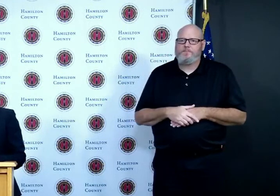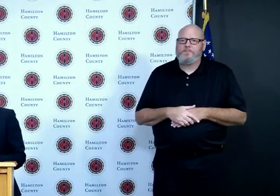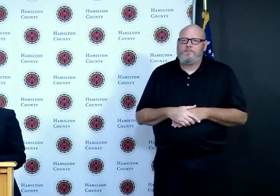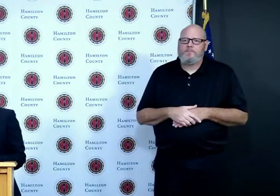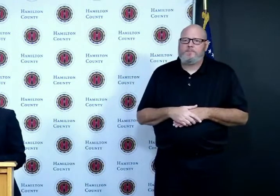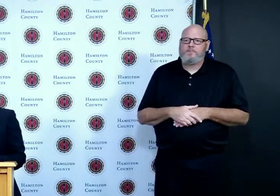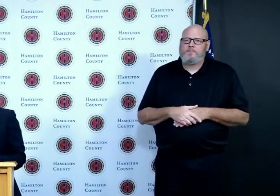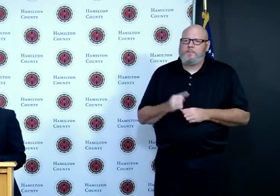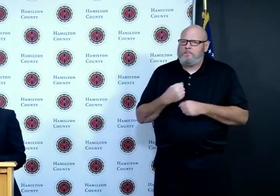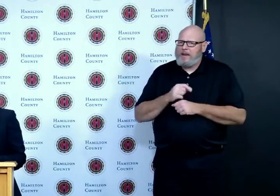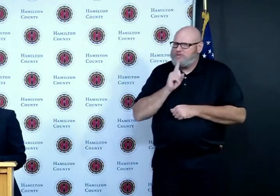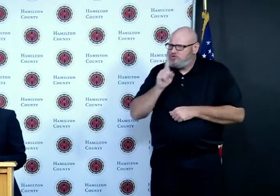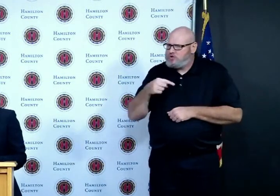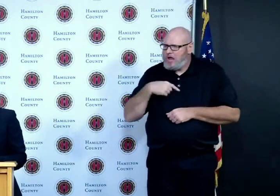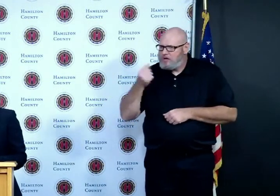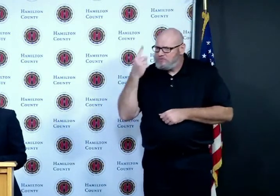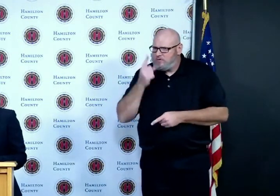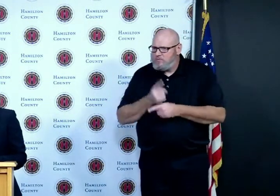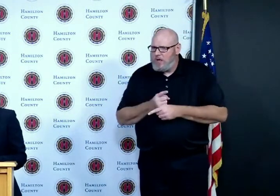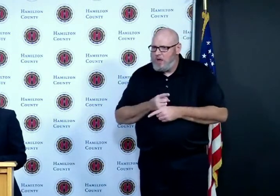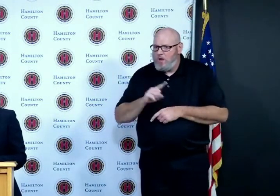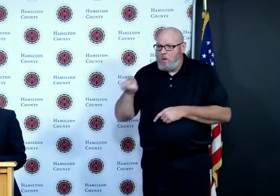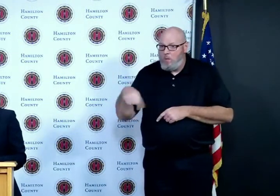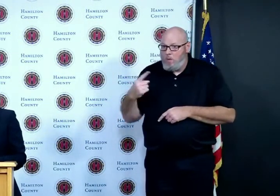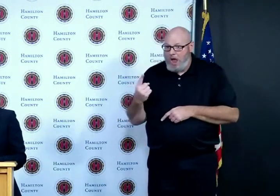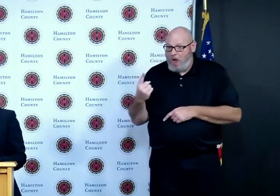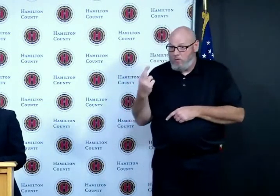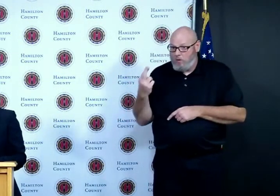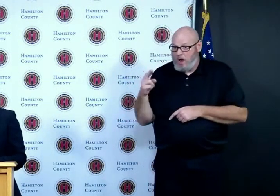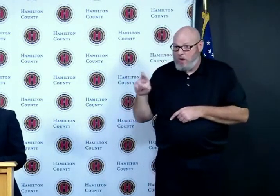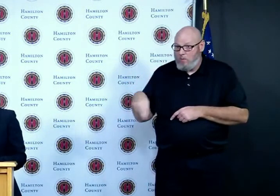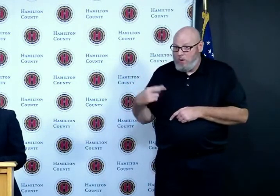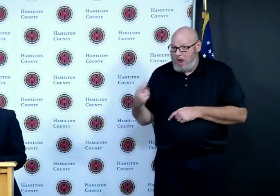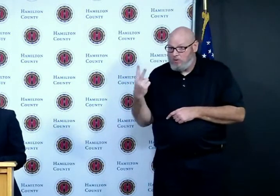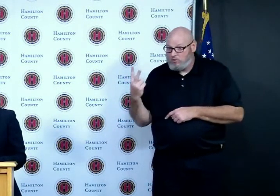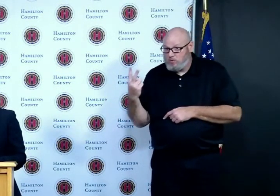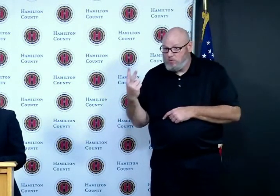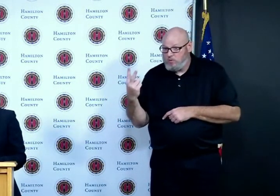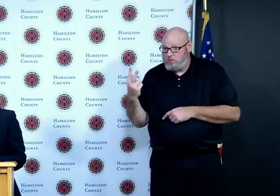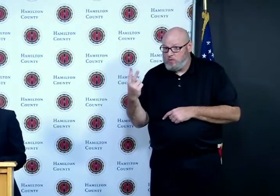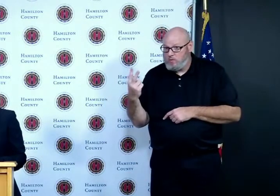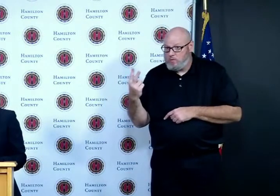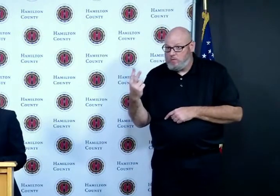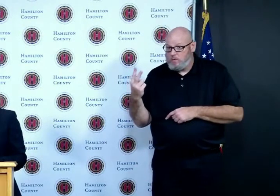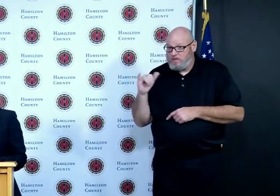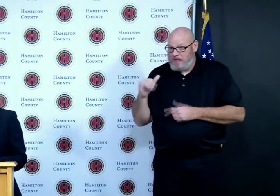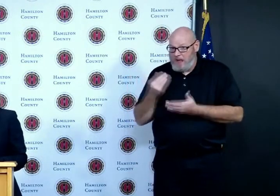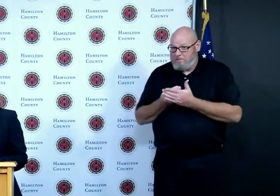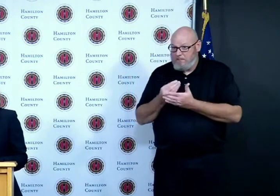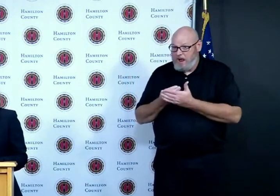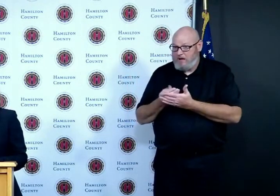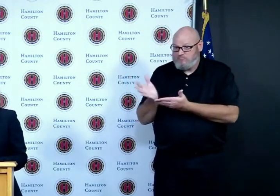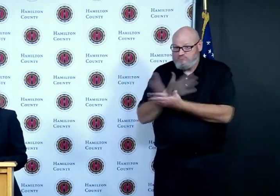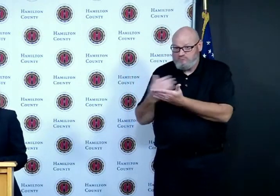previous two rounds were those with that was that money completely dispersed and was there anybody